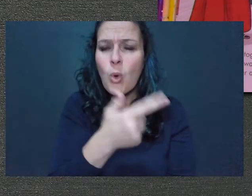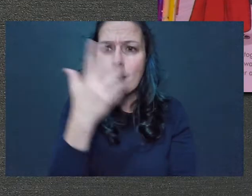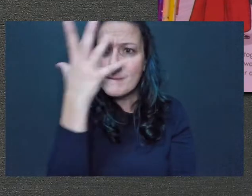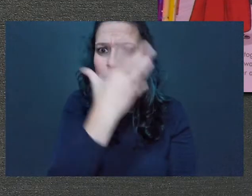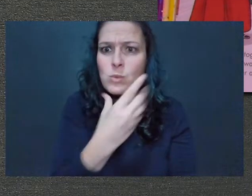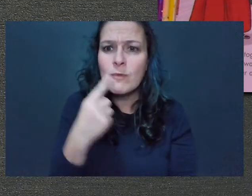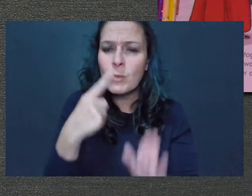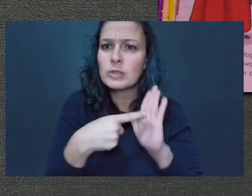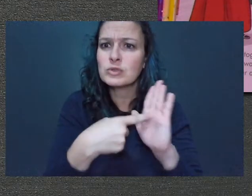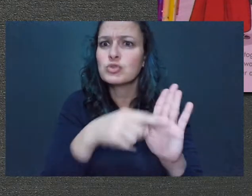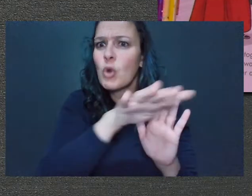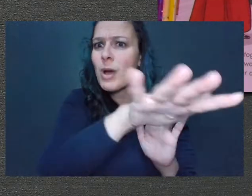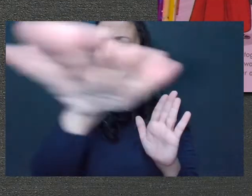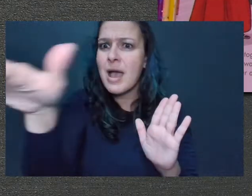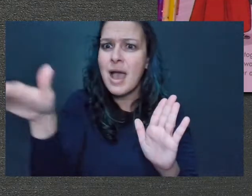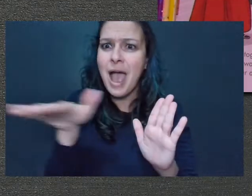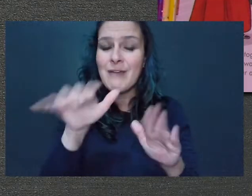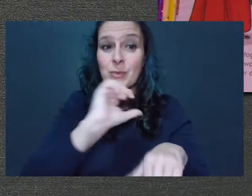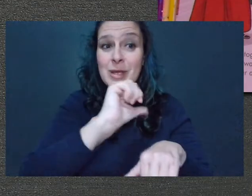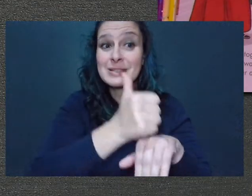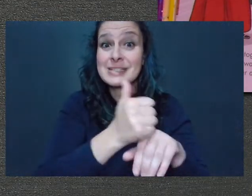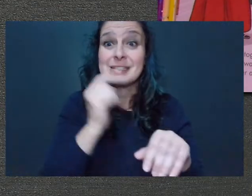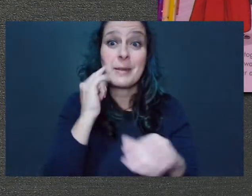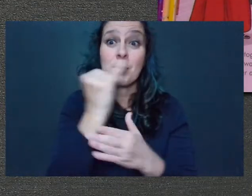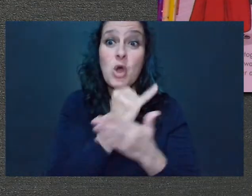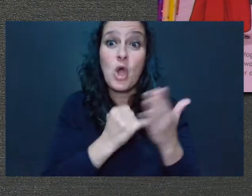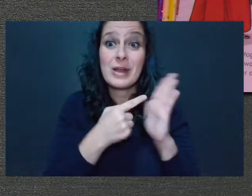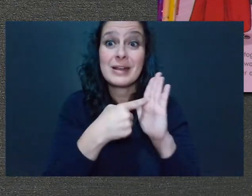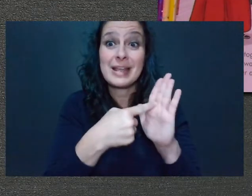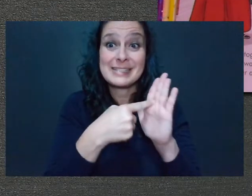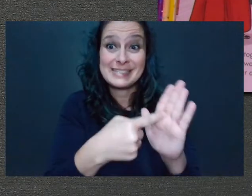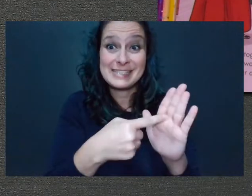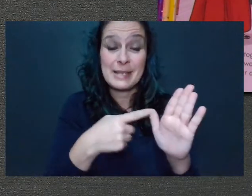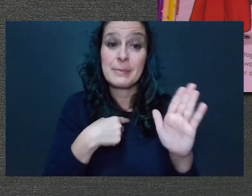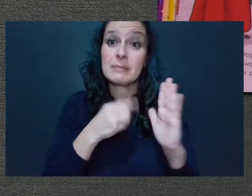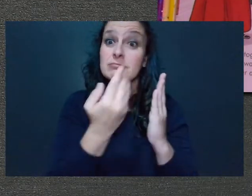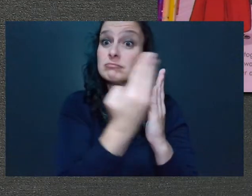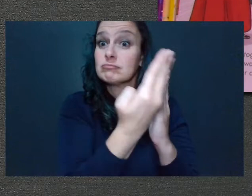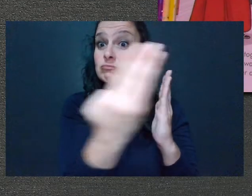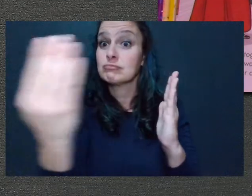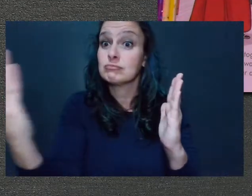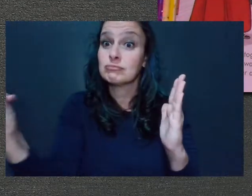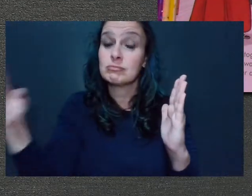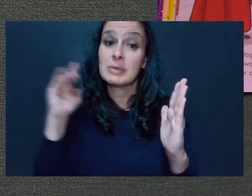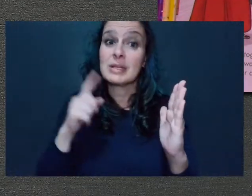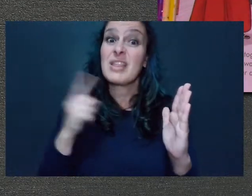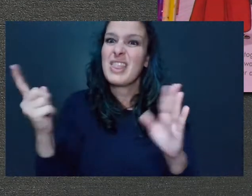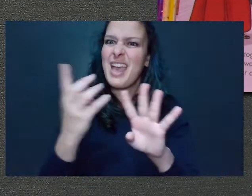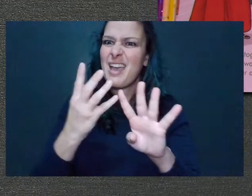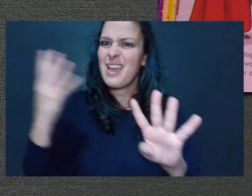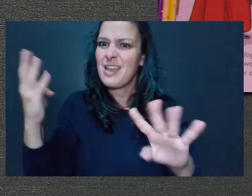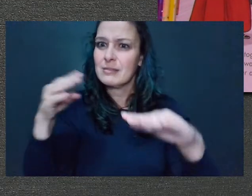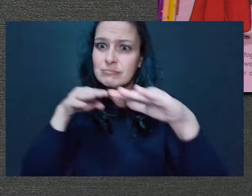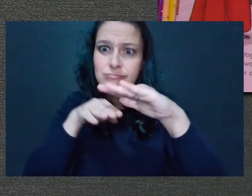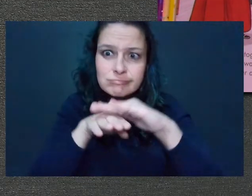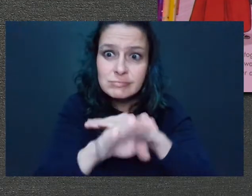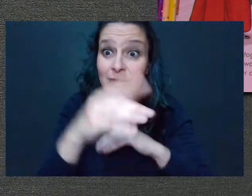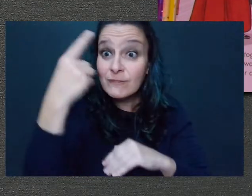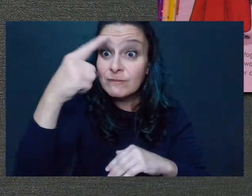"He put together an exhibition of her artwork." They're all going in a line to go inside this building and look at Georgia's paintings.